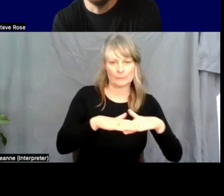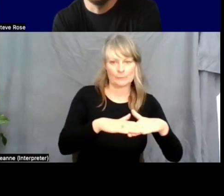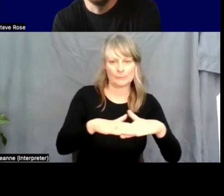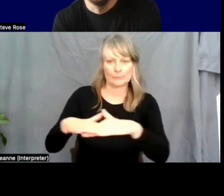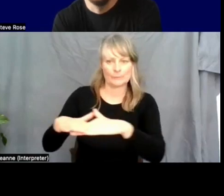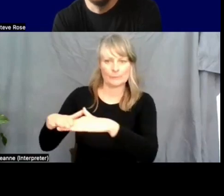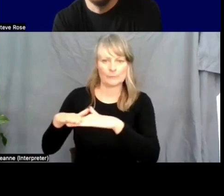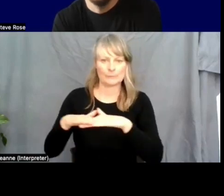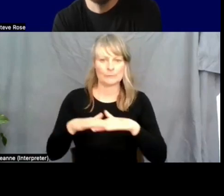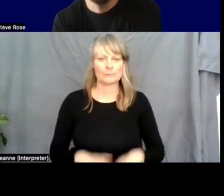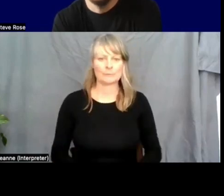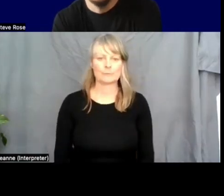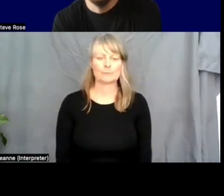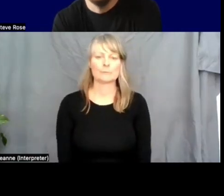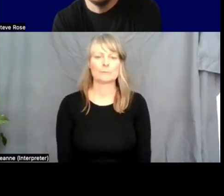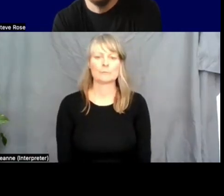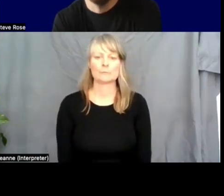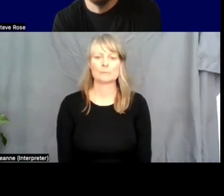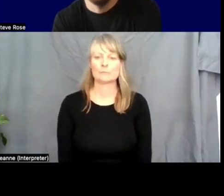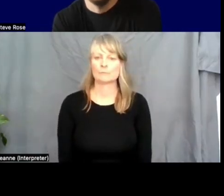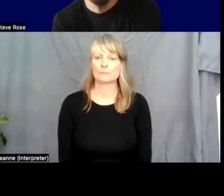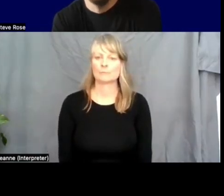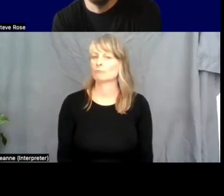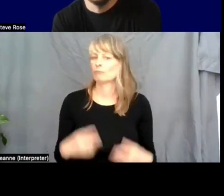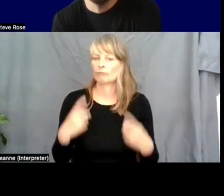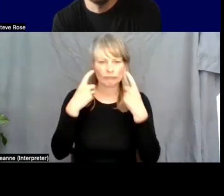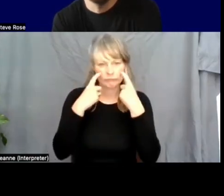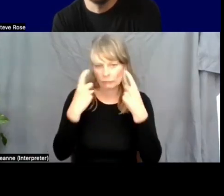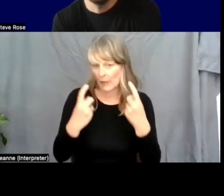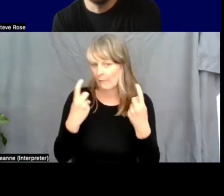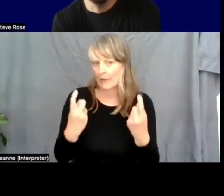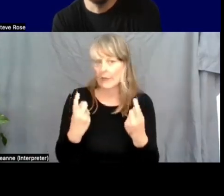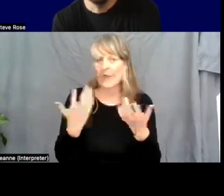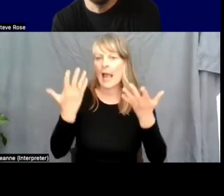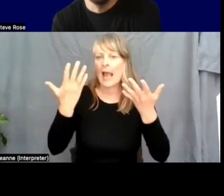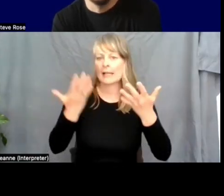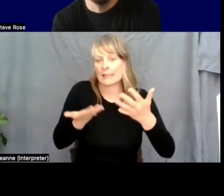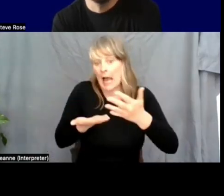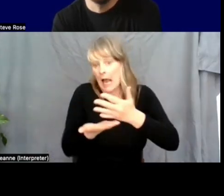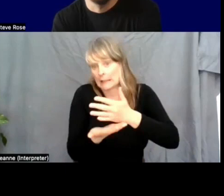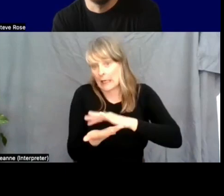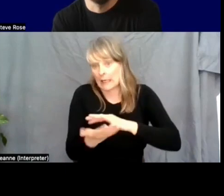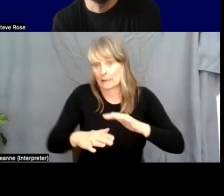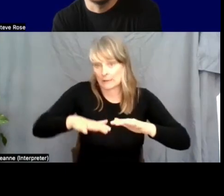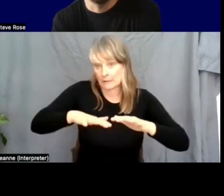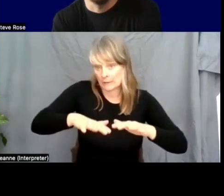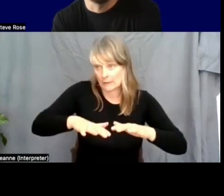I've just very carefully put my hands under hers and helped to show her what's happening.